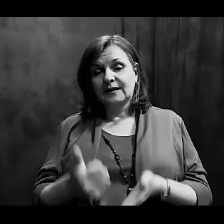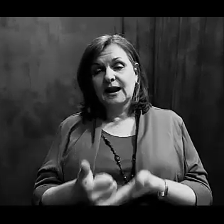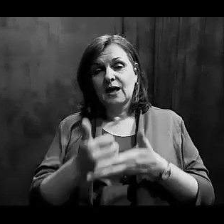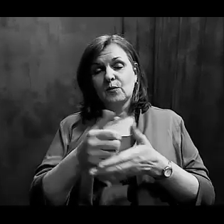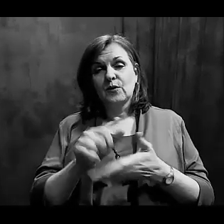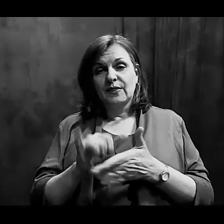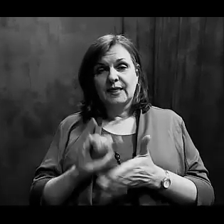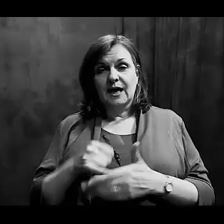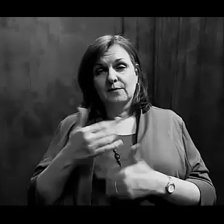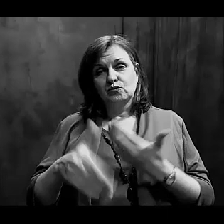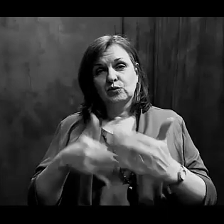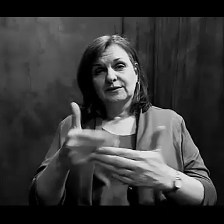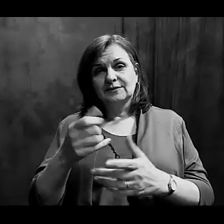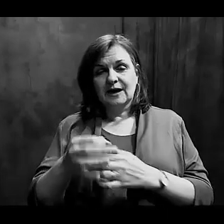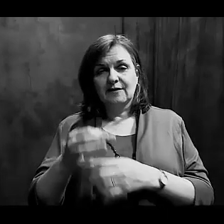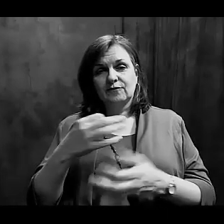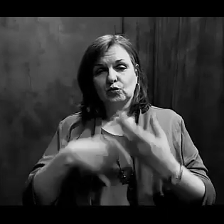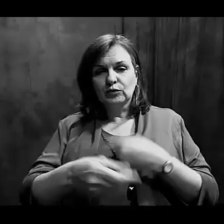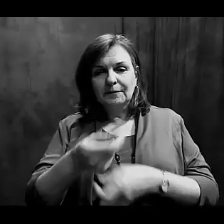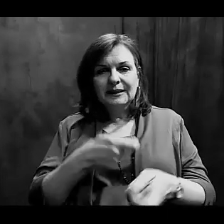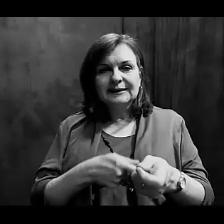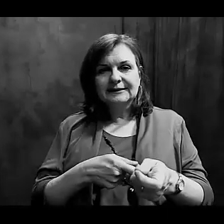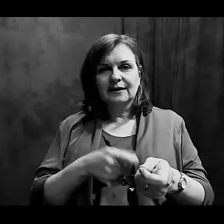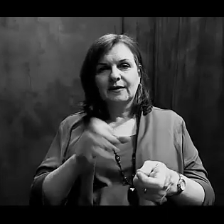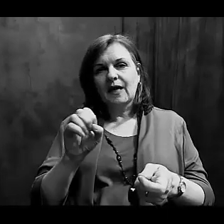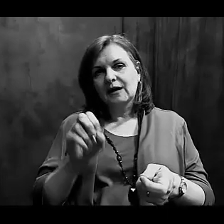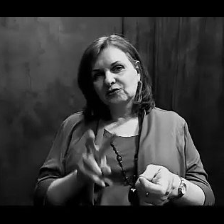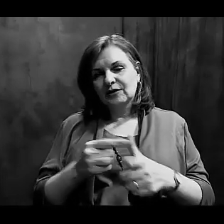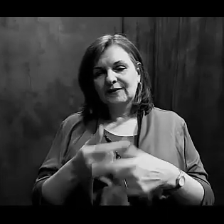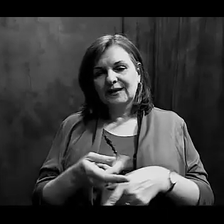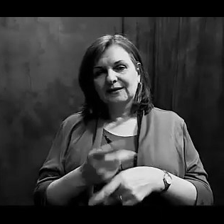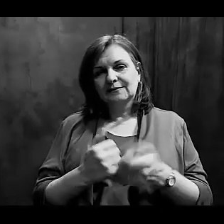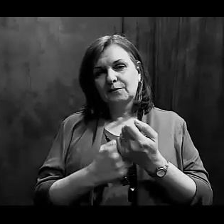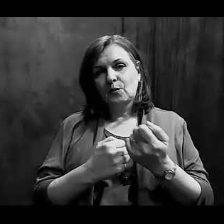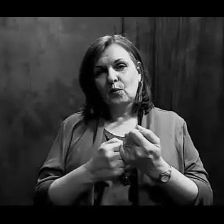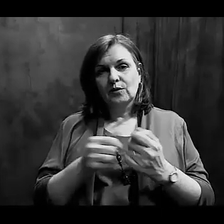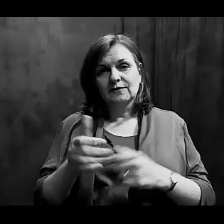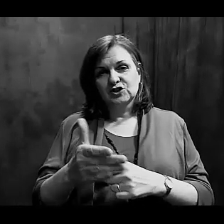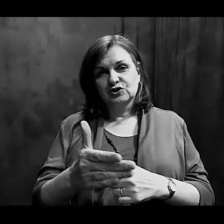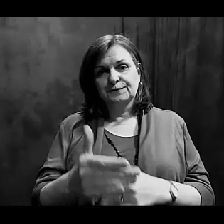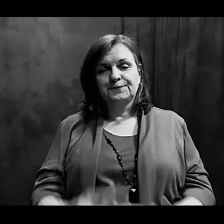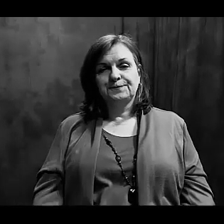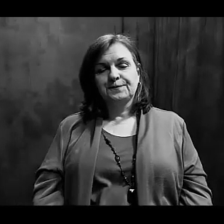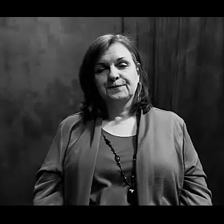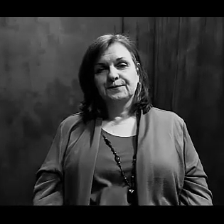with this process of replenishing oxygen in keeping those organisms healthy